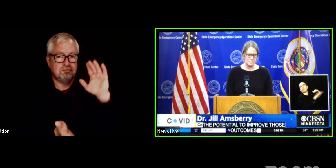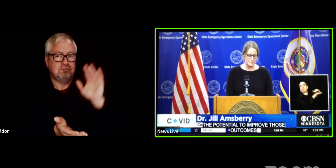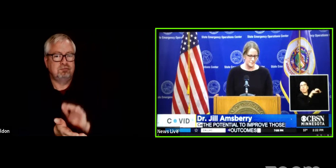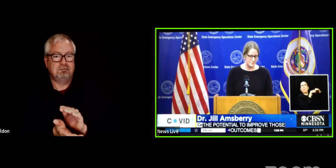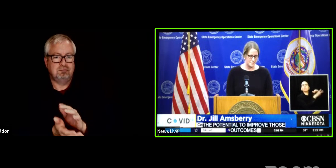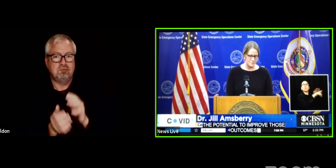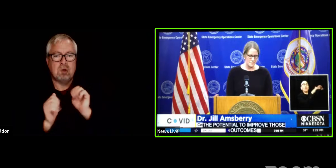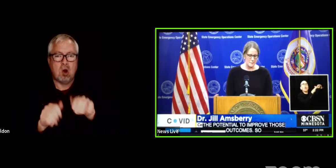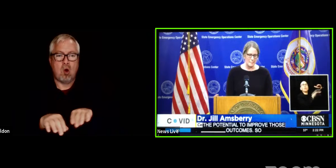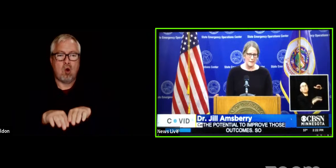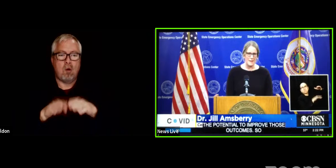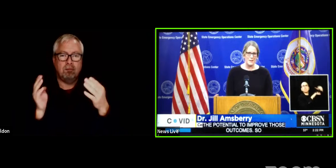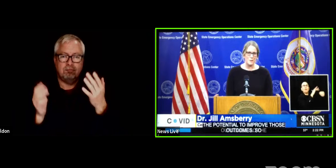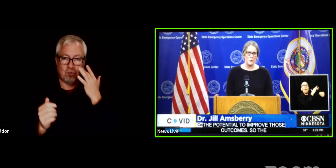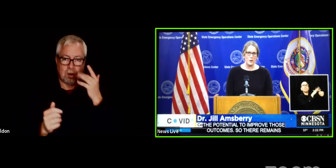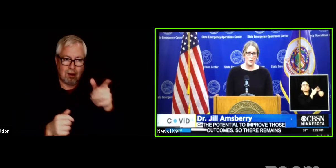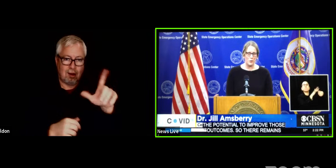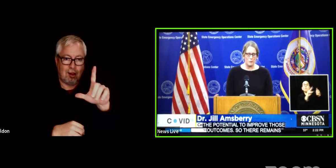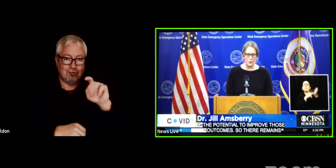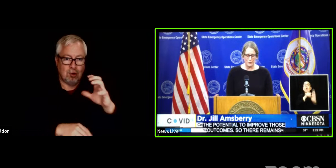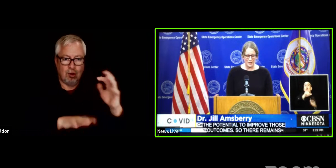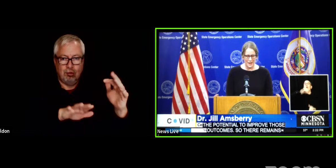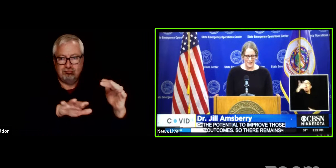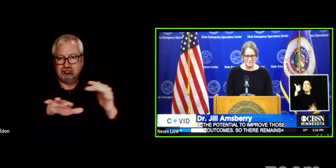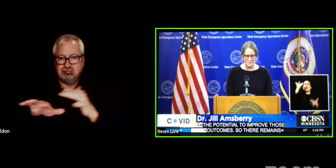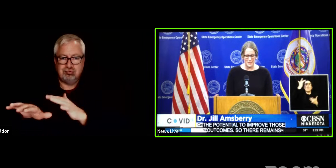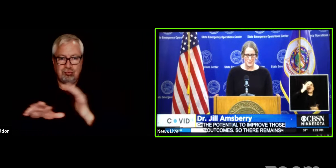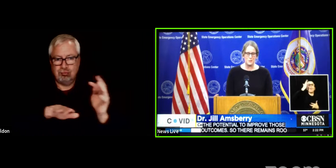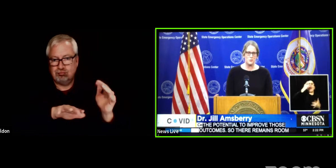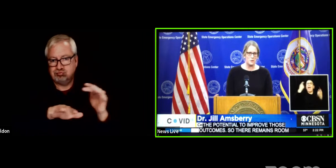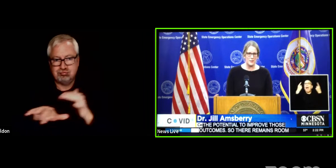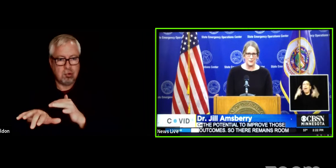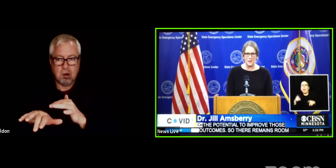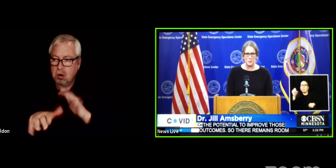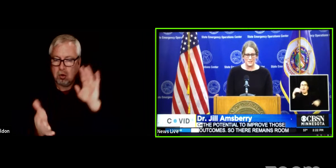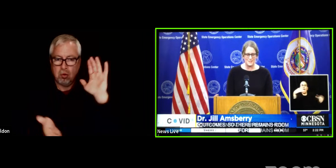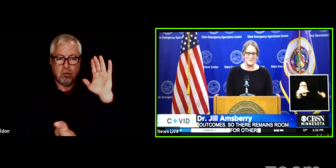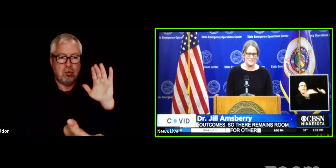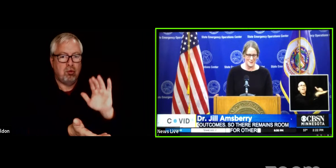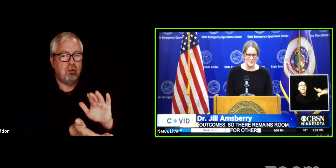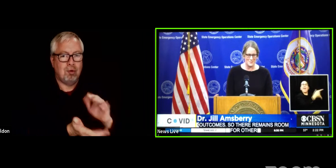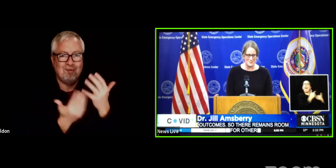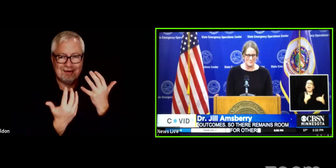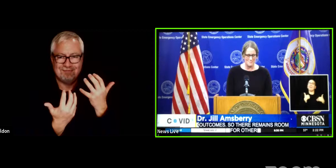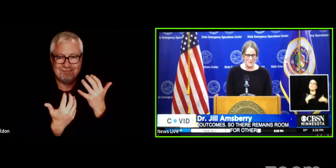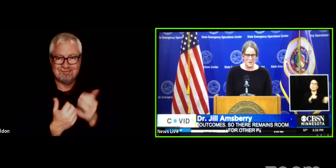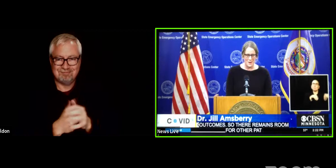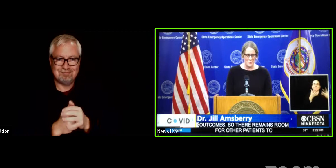CARE. YOU'VE HEARD ITS OVER AND OVER AGAIN, THESE ARE EXTRAORDINARY, UNPRECEDENTED TIMES.